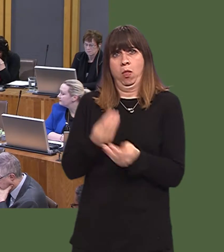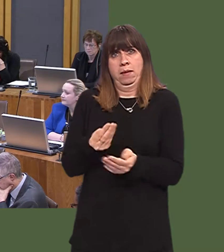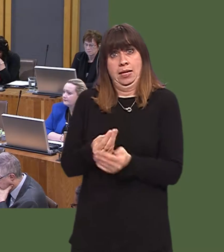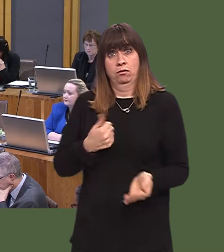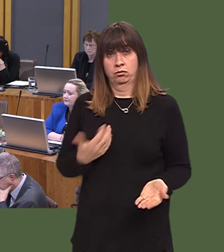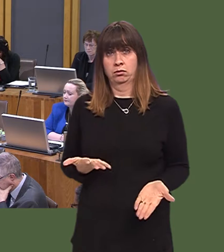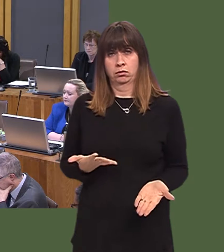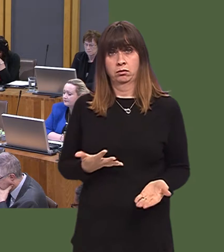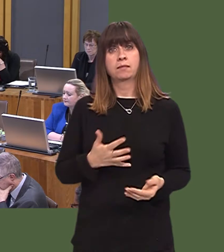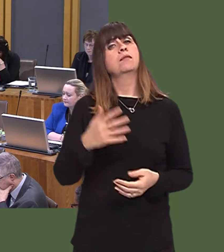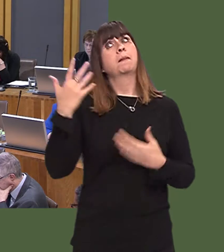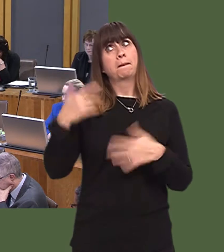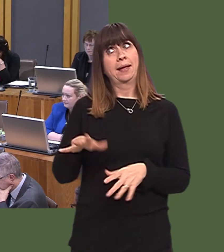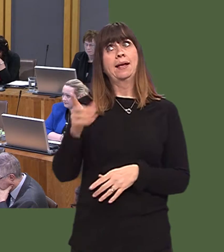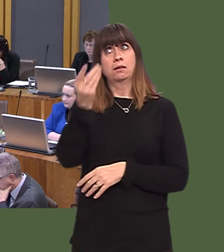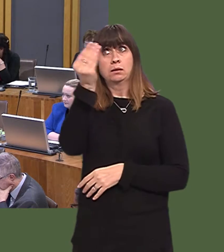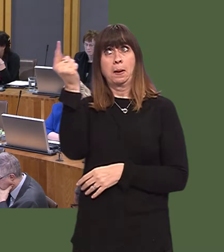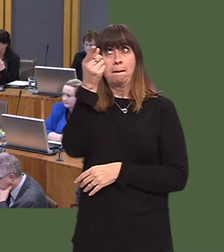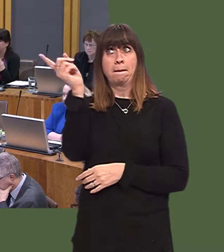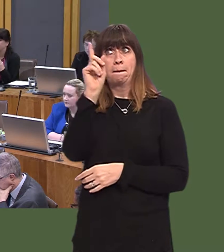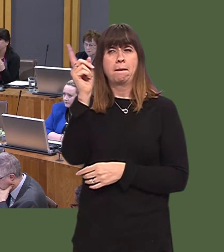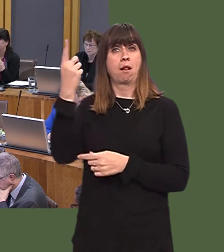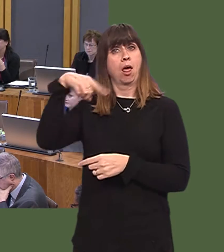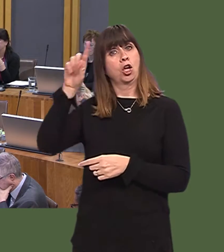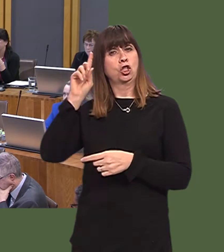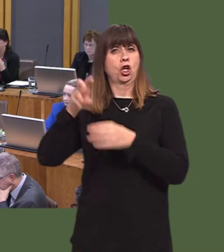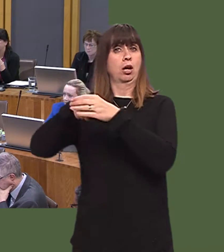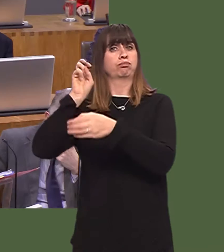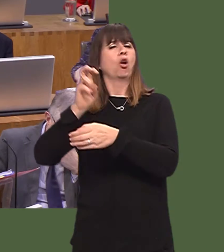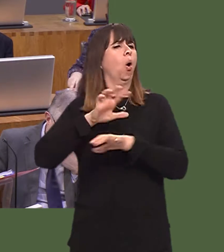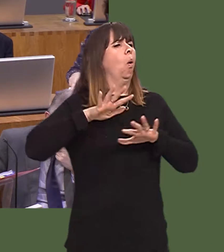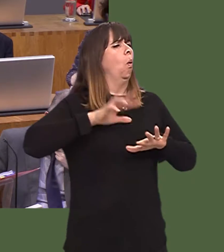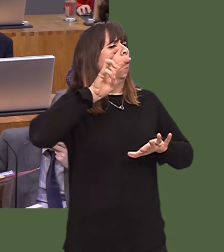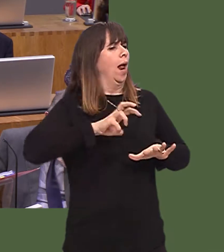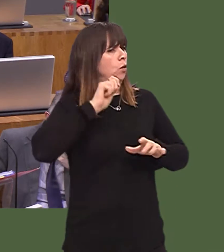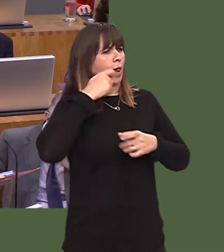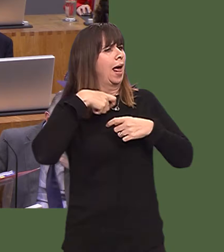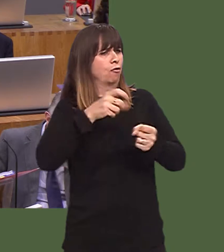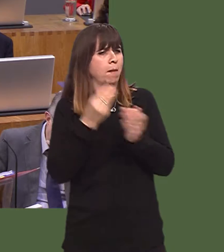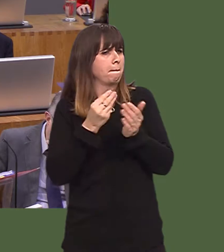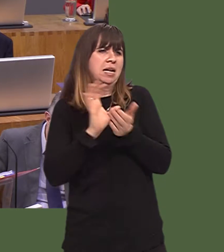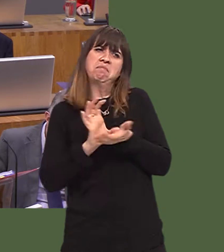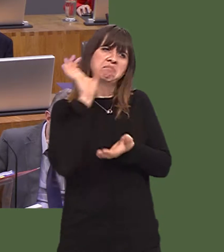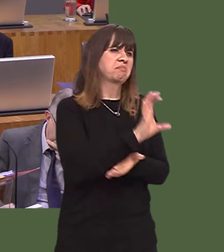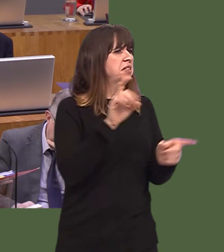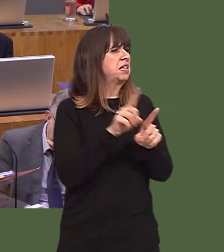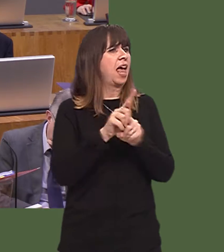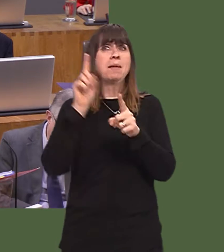Carwyn Jones: A promise was made by some in the campaign last year that Wales would not lose out a penny if Wales left the European Union.